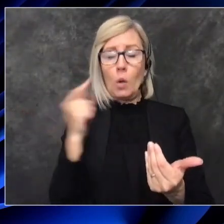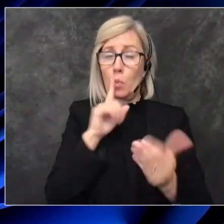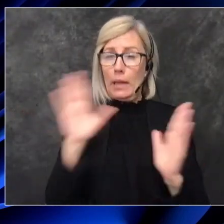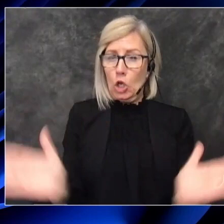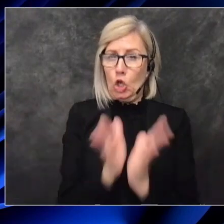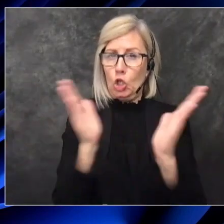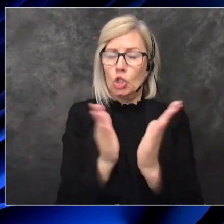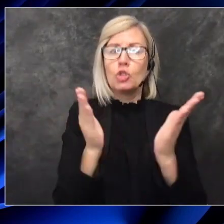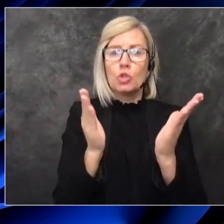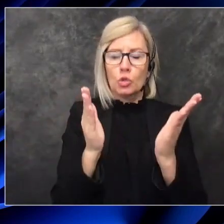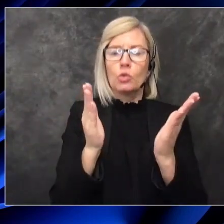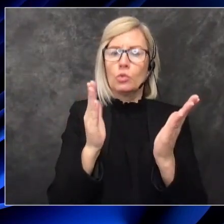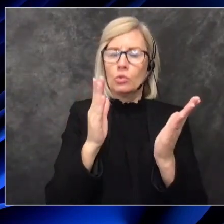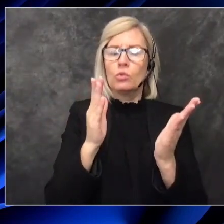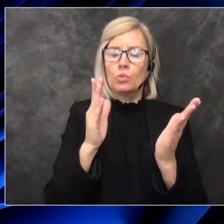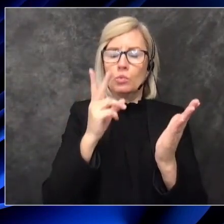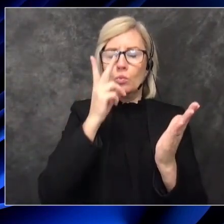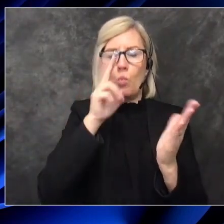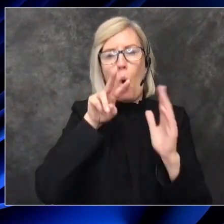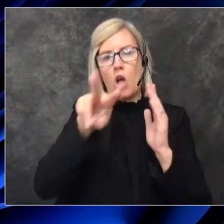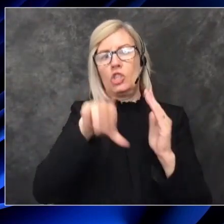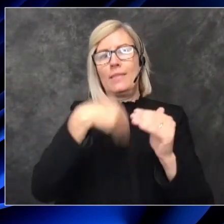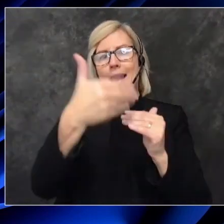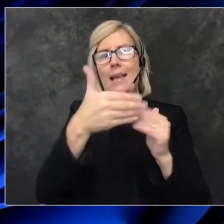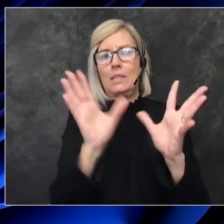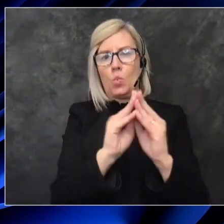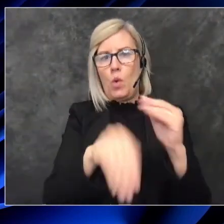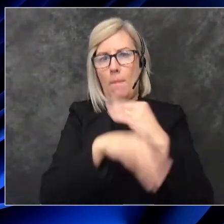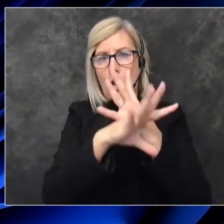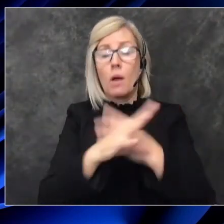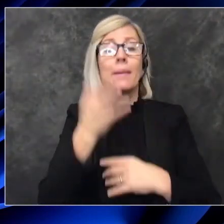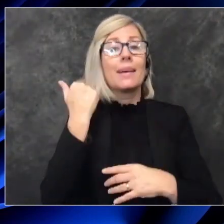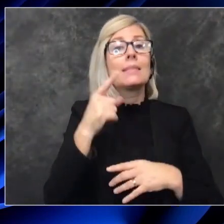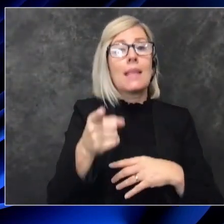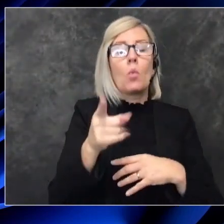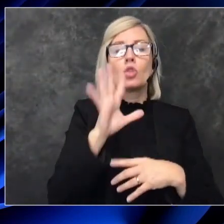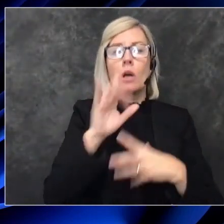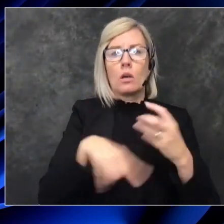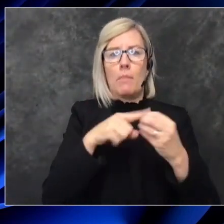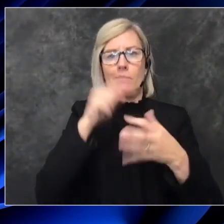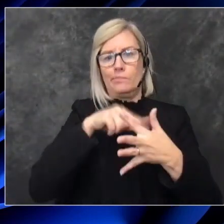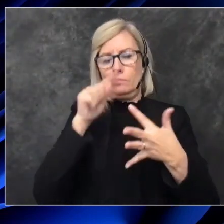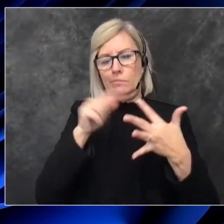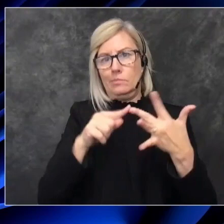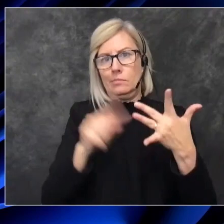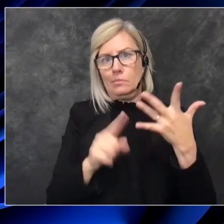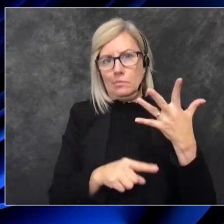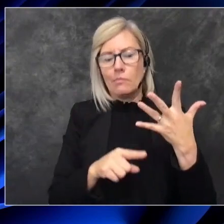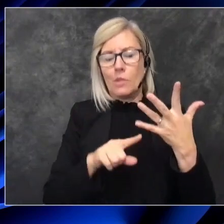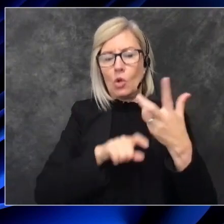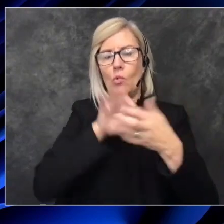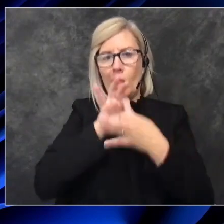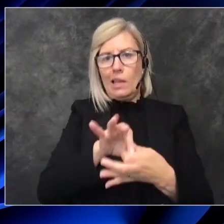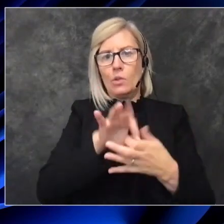the next webinar 'cause they'll talk about the various things with narrator as well as other screen readers.